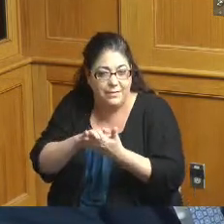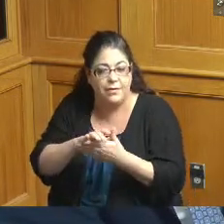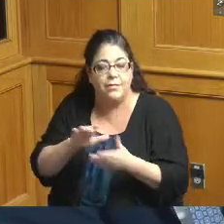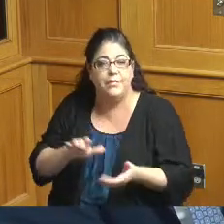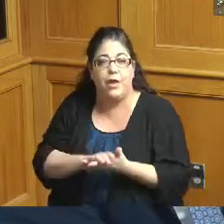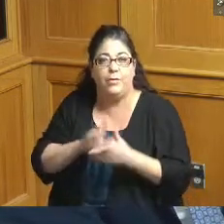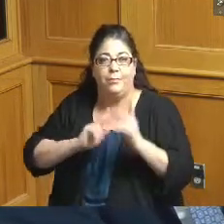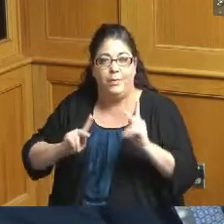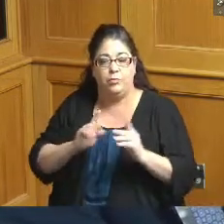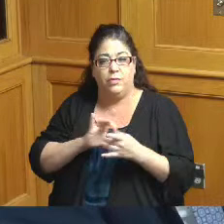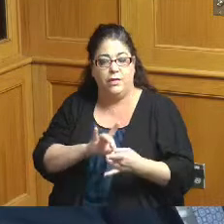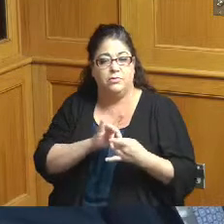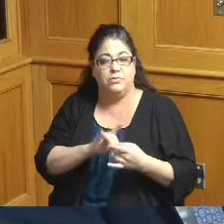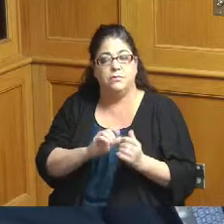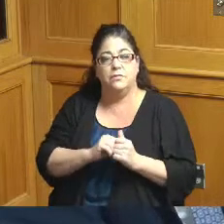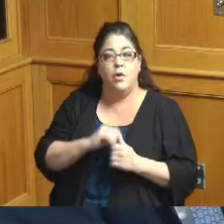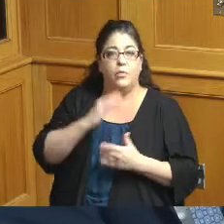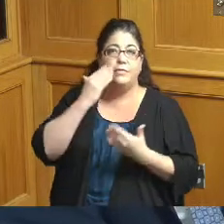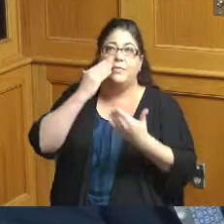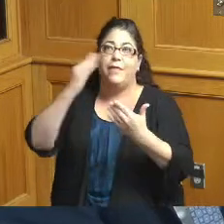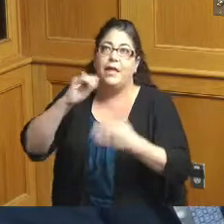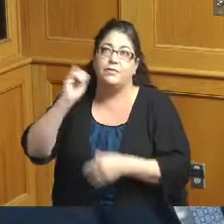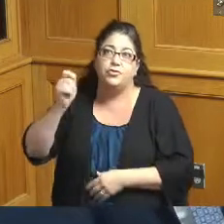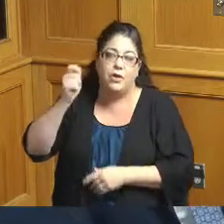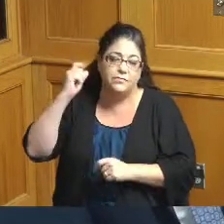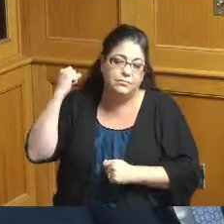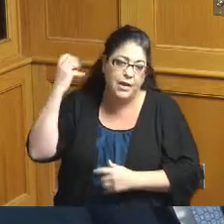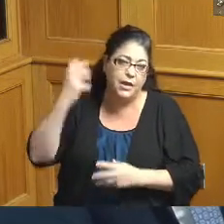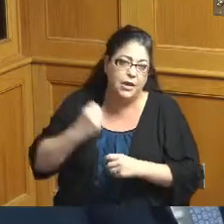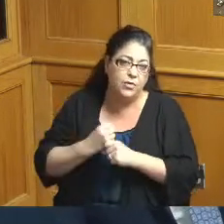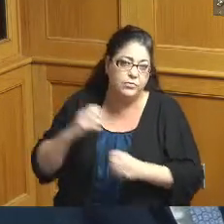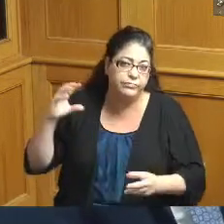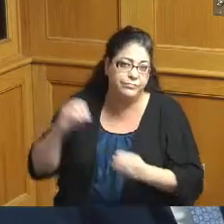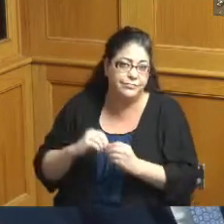Wagner for all of his hard work throughout the year but especially in his help with our budget